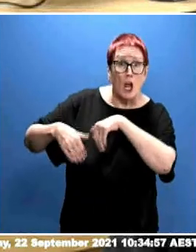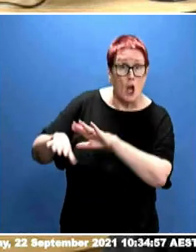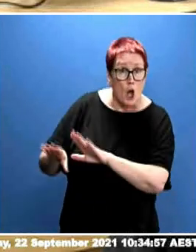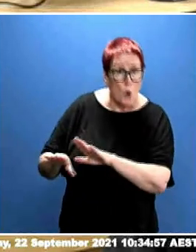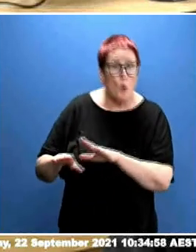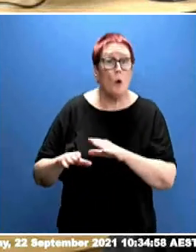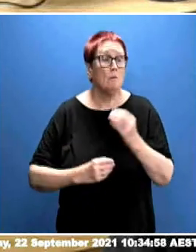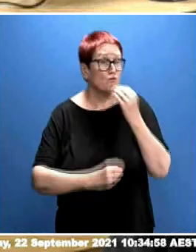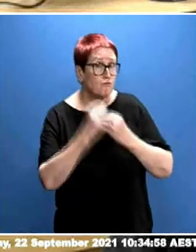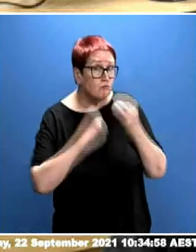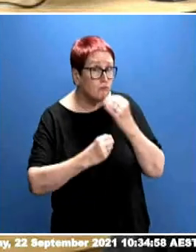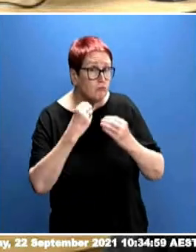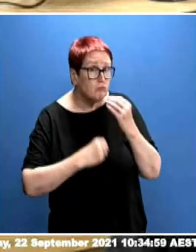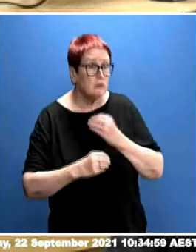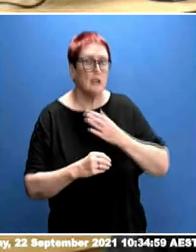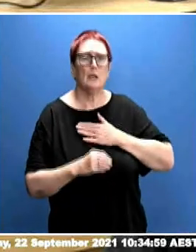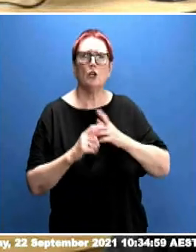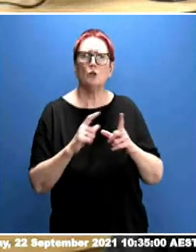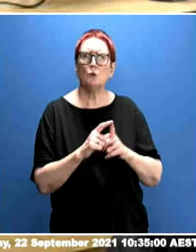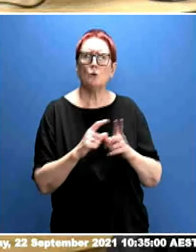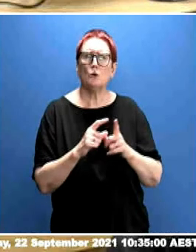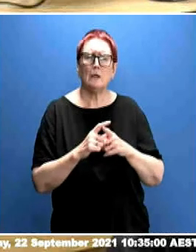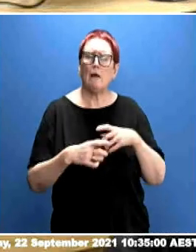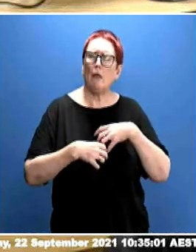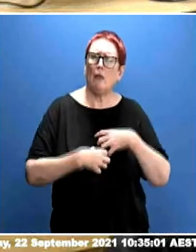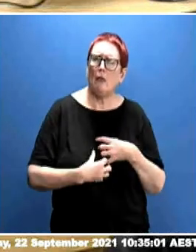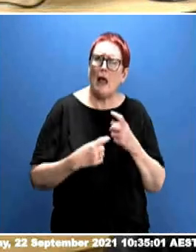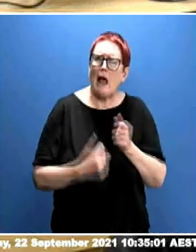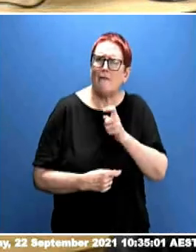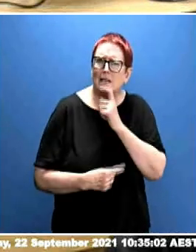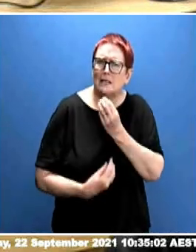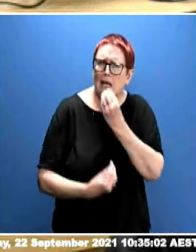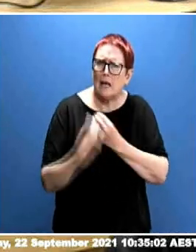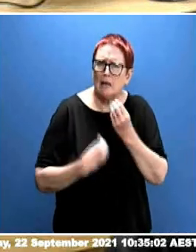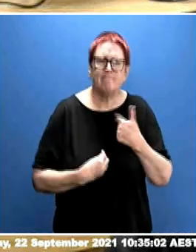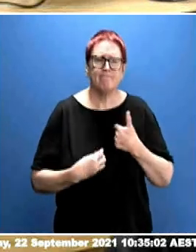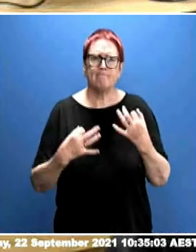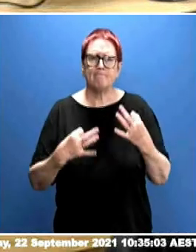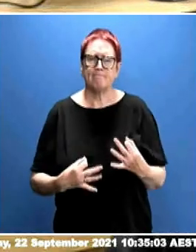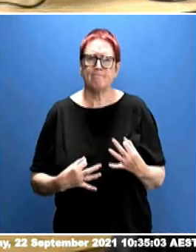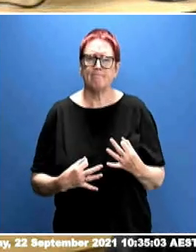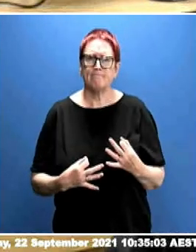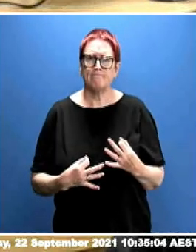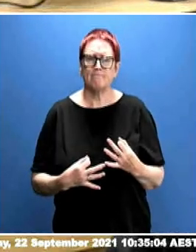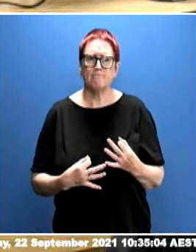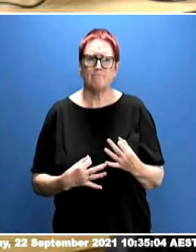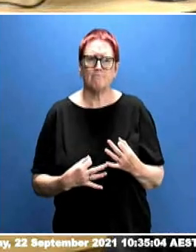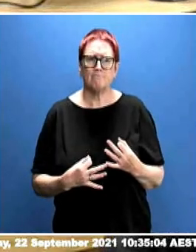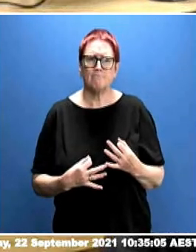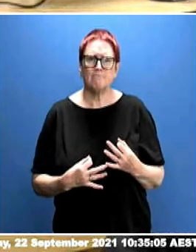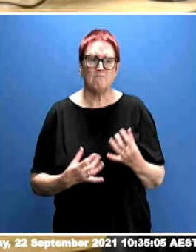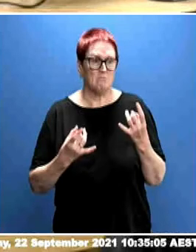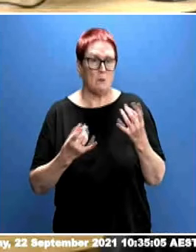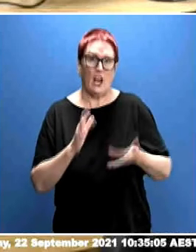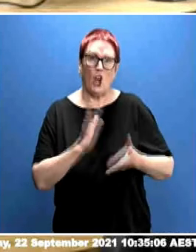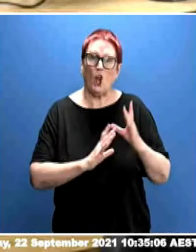and Megan was getting tired, so I decided to get her ready for bed